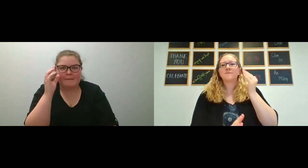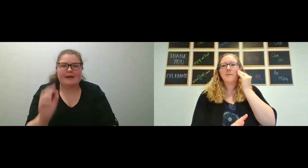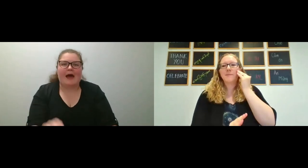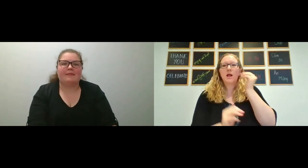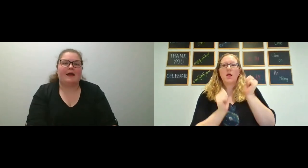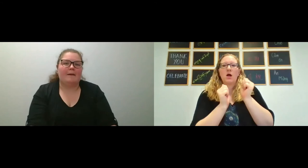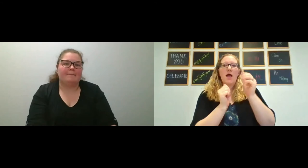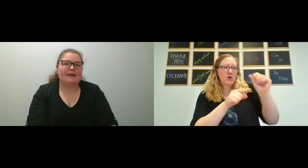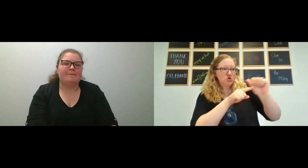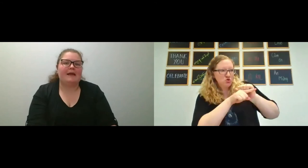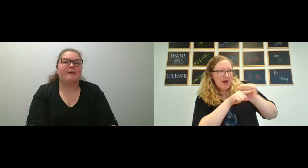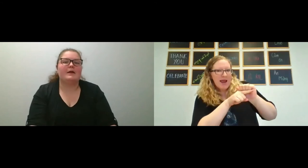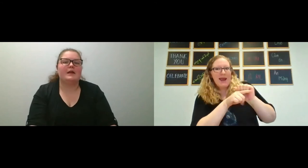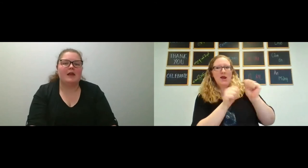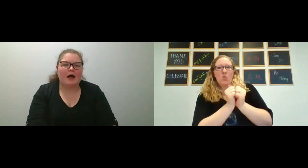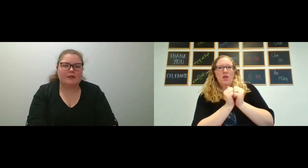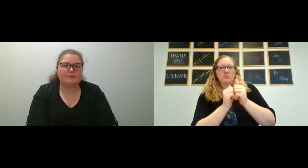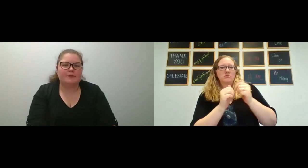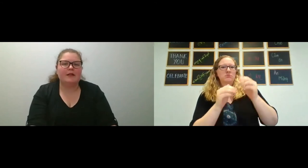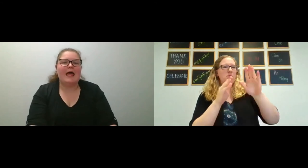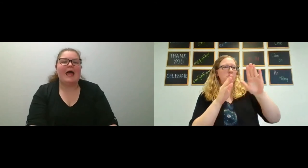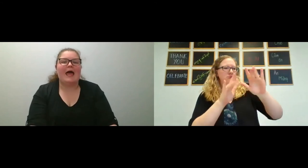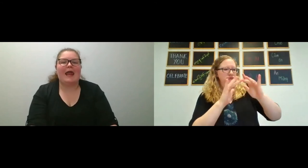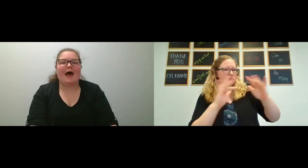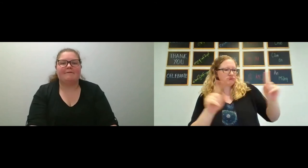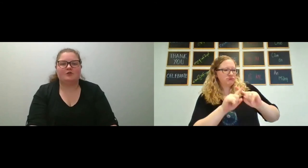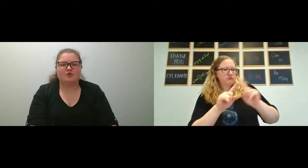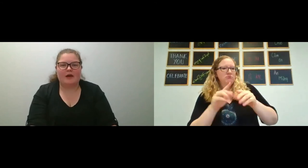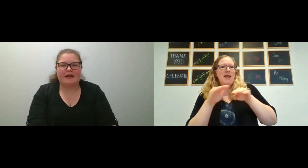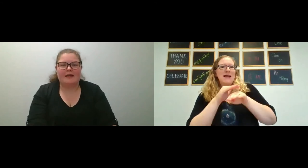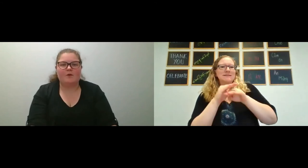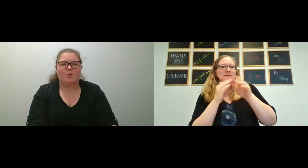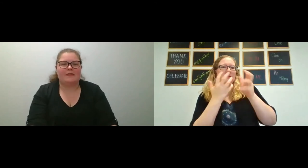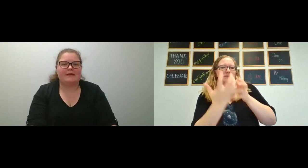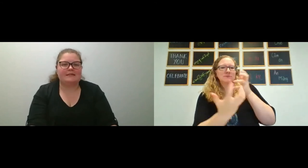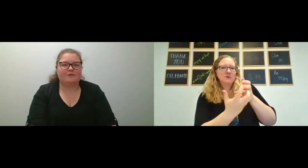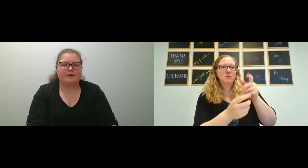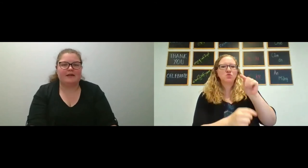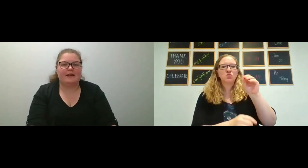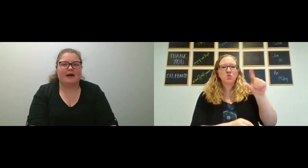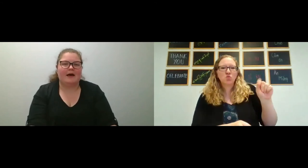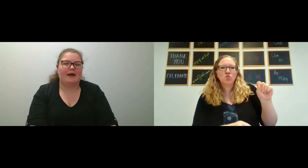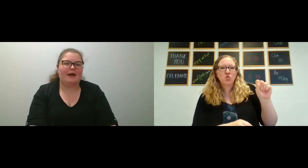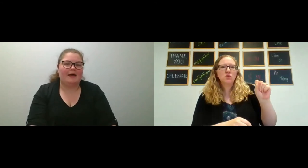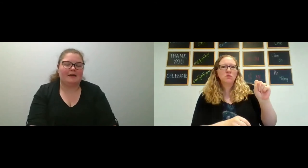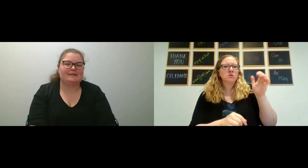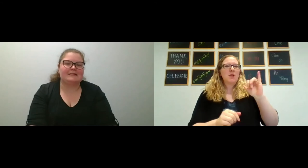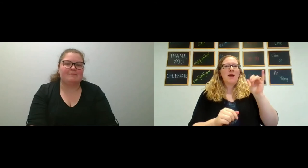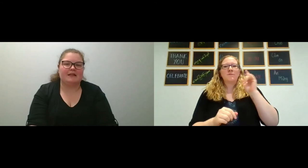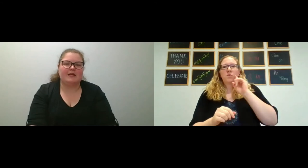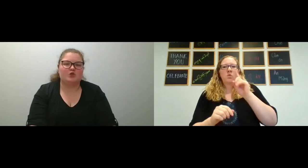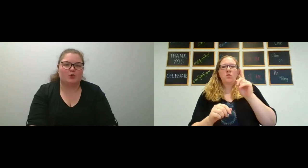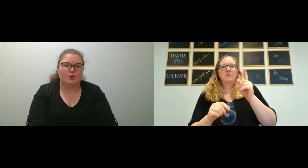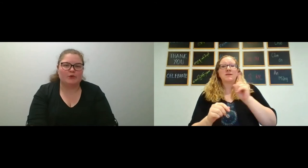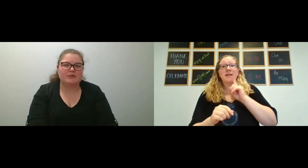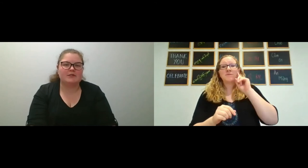at the company become knowledgeable and have training with different accessibility tools.